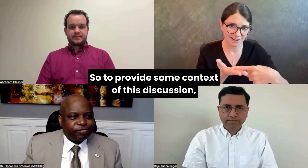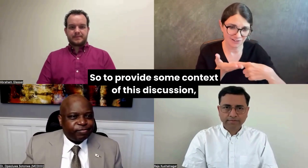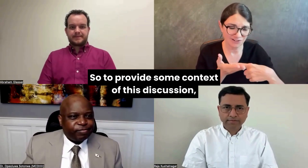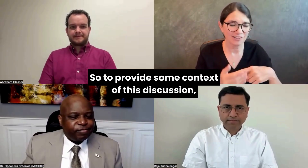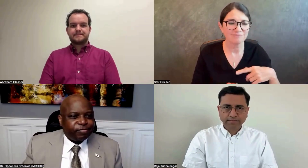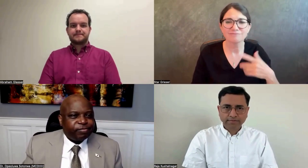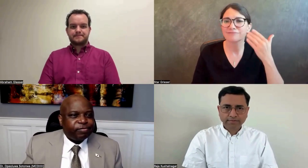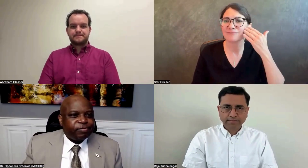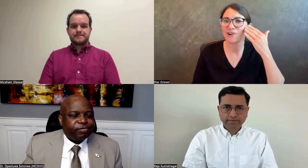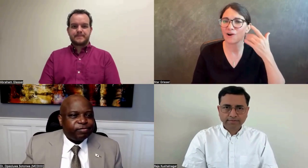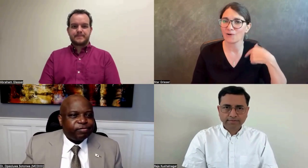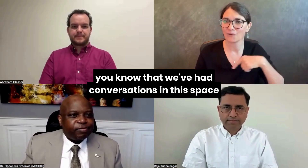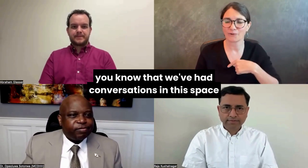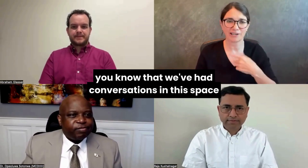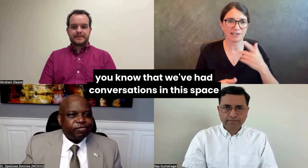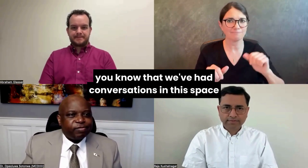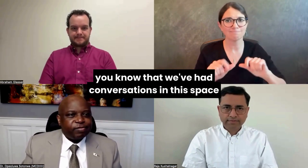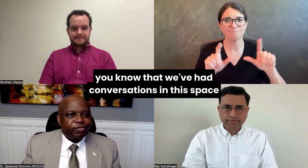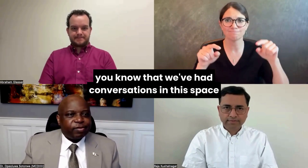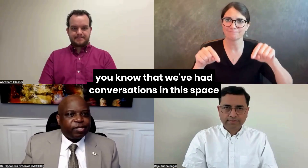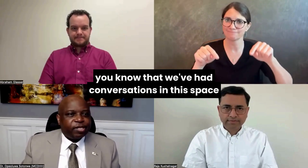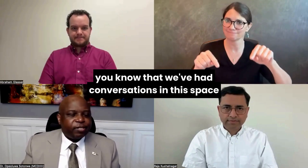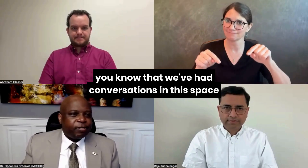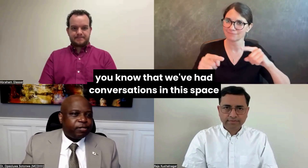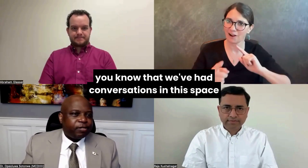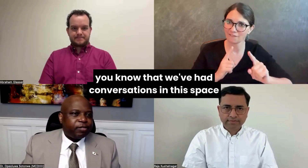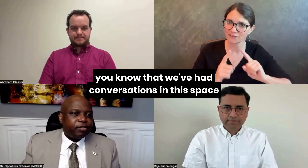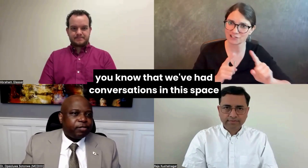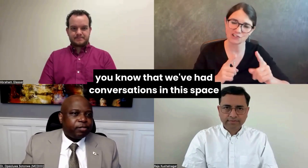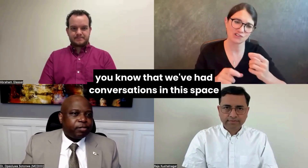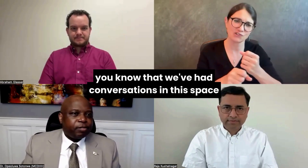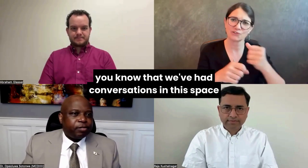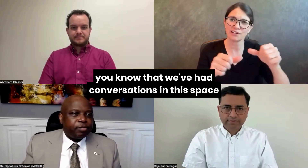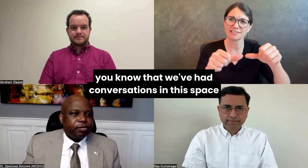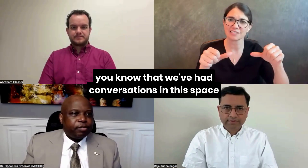you know that we've had conversations in this space